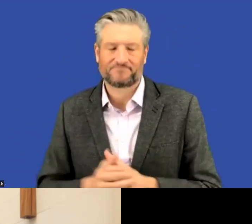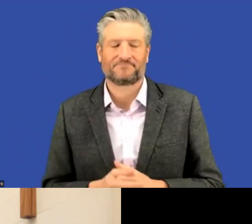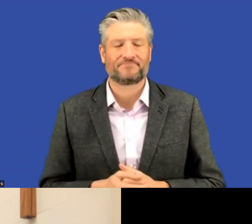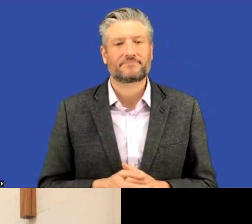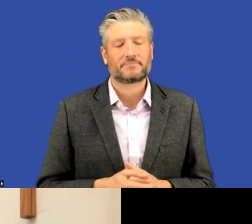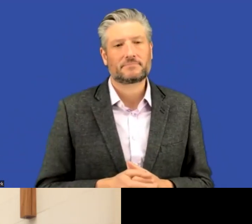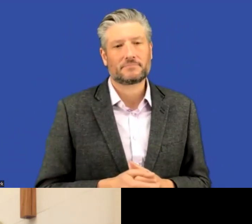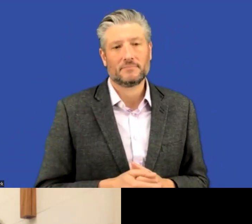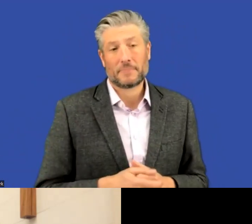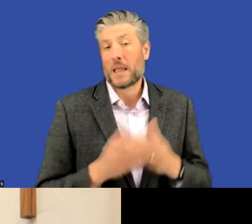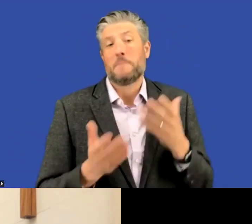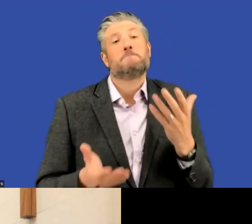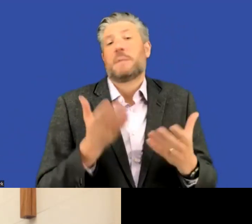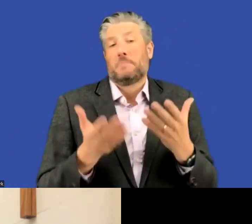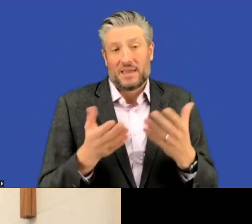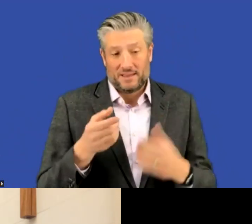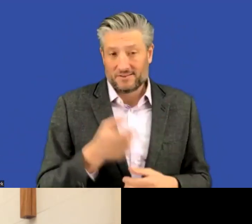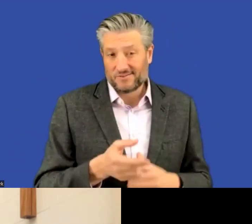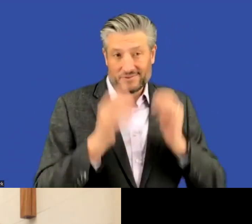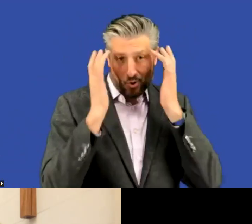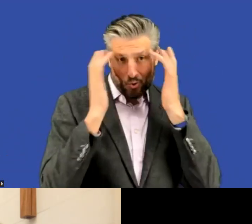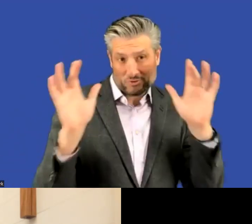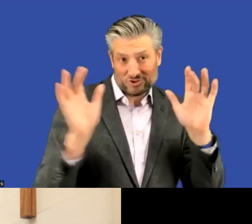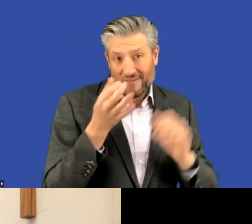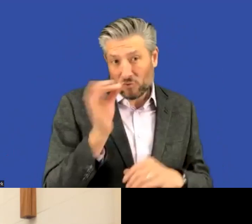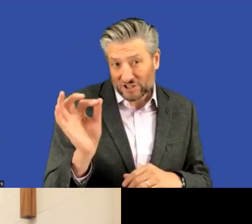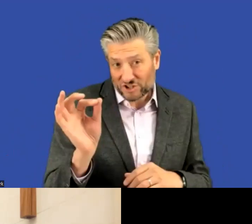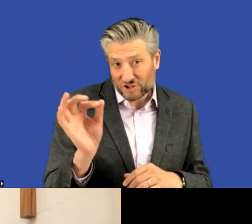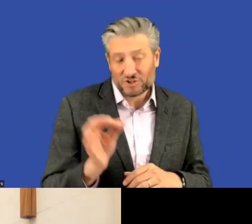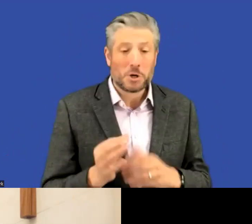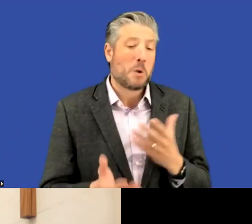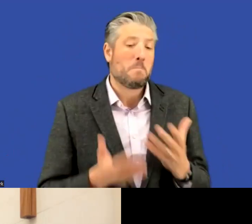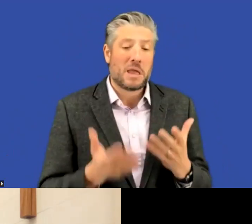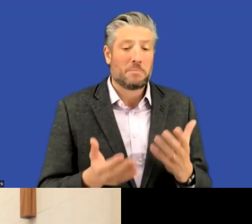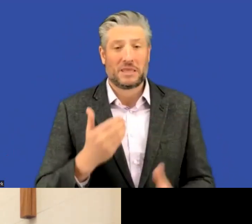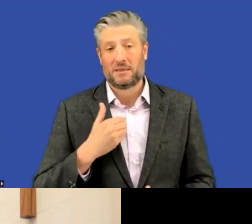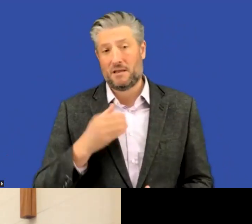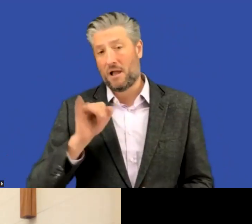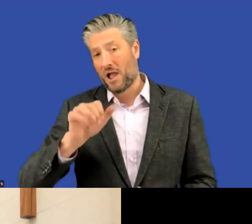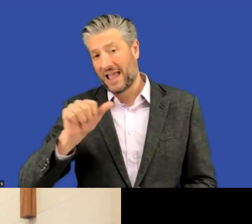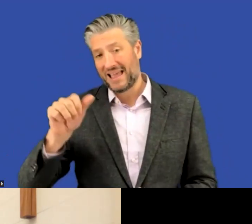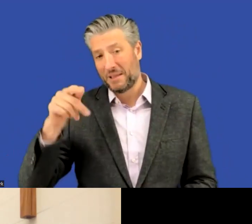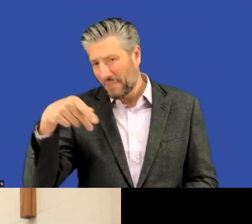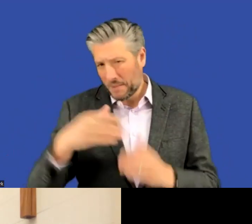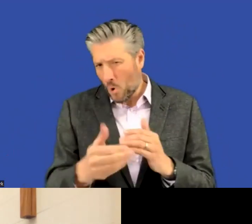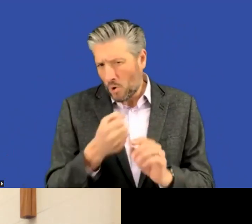work a little bit harder to convince the French community than we have to in other countries.